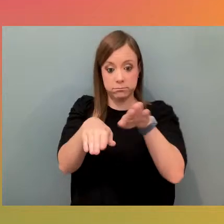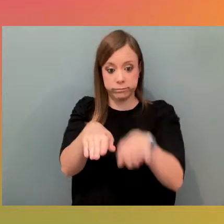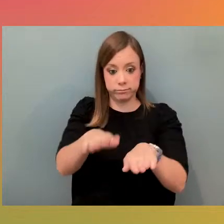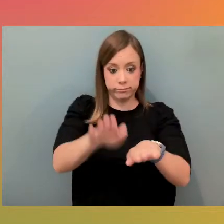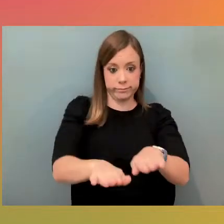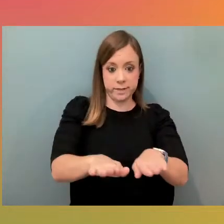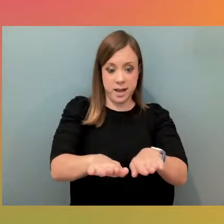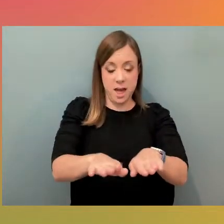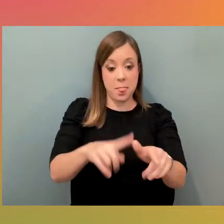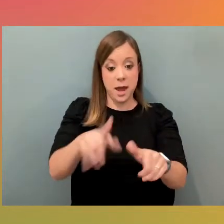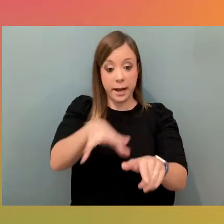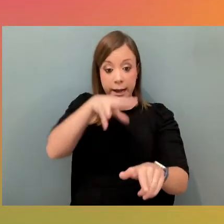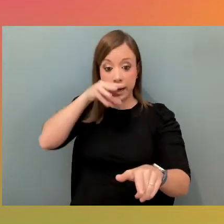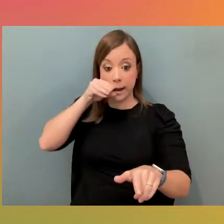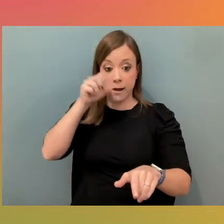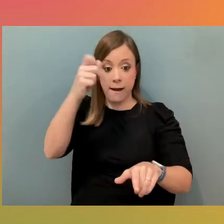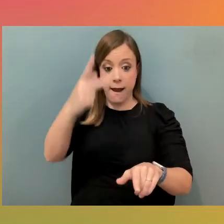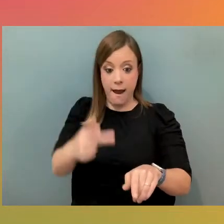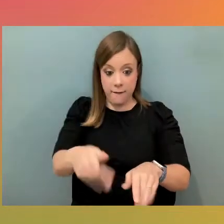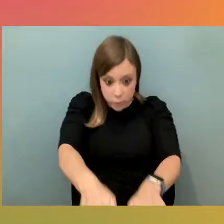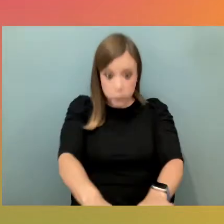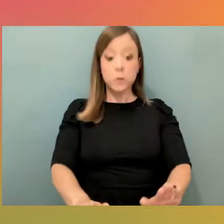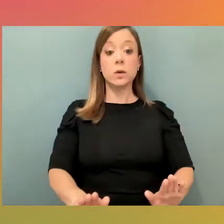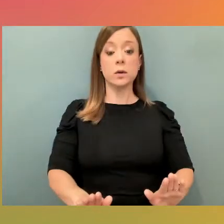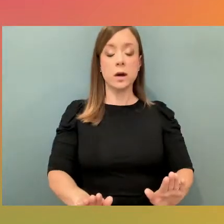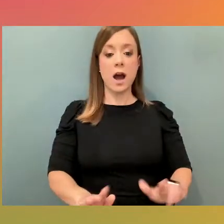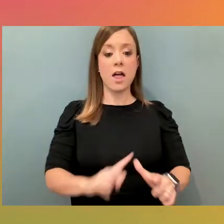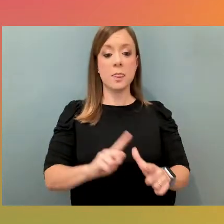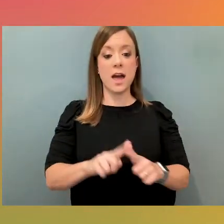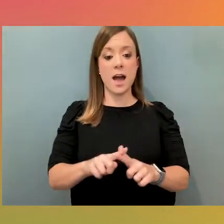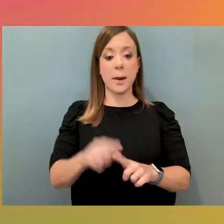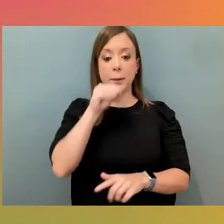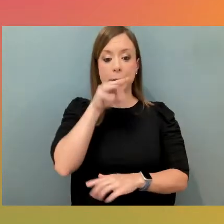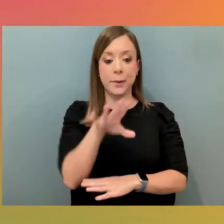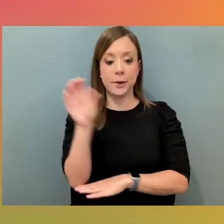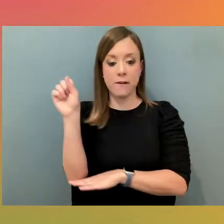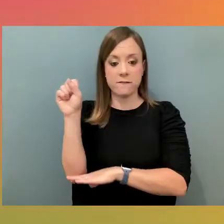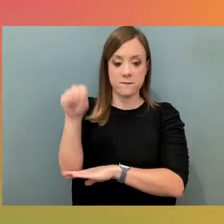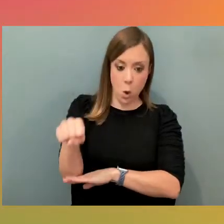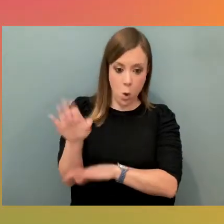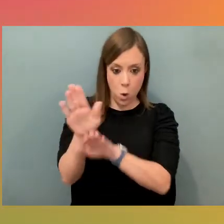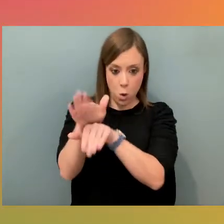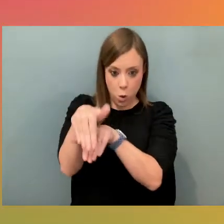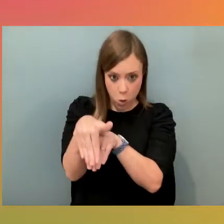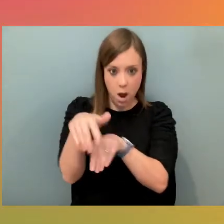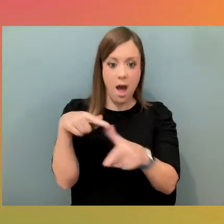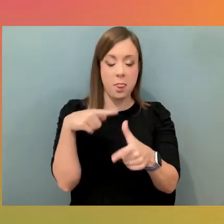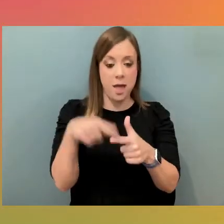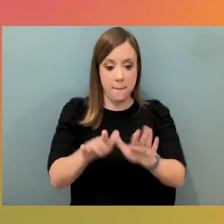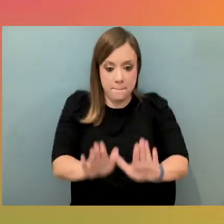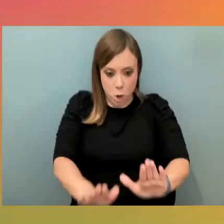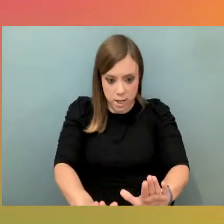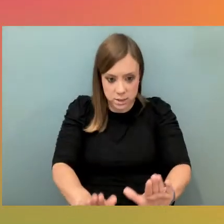FORWARD INTO A LUNG. SET LEFT FOOT NEXT TO THE RIGHT, INHALE, HALF LIFT.